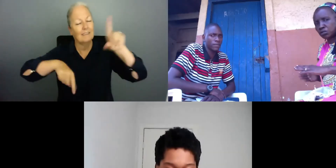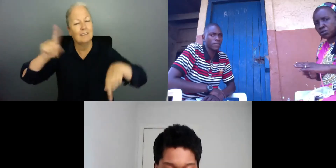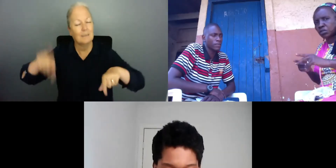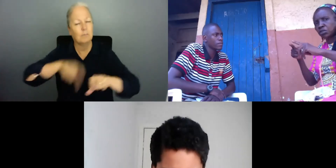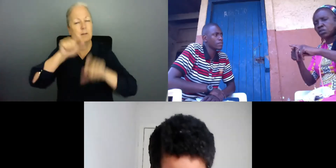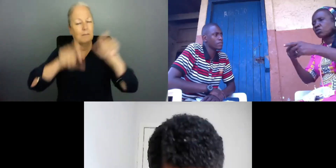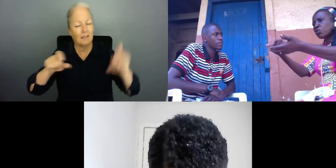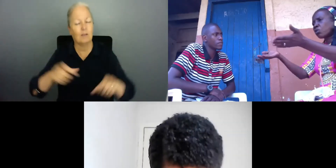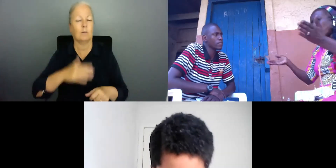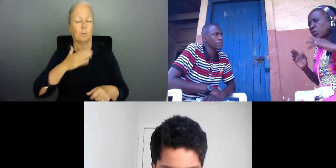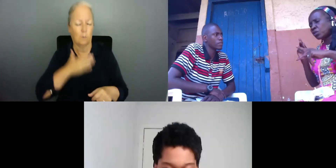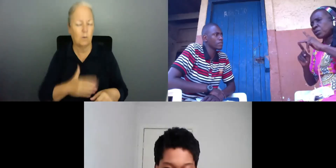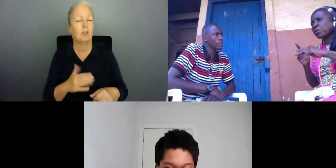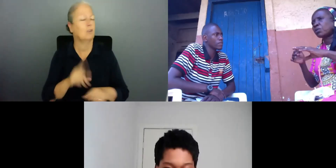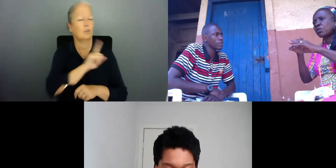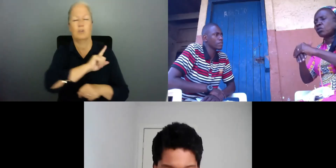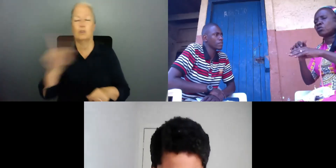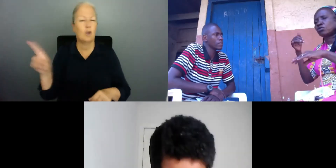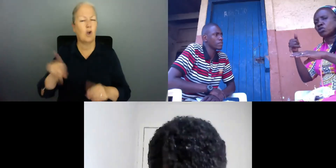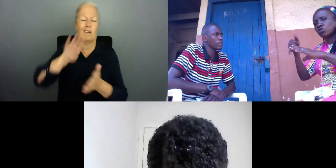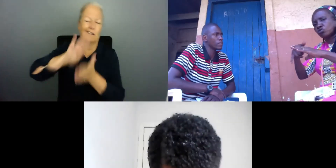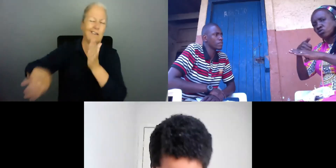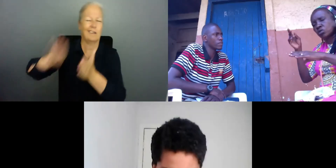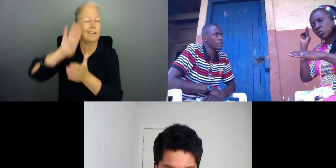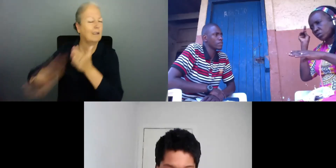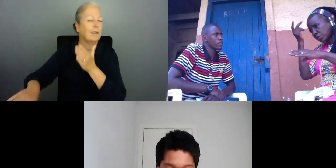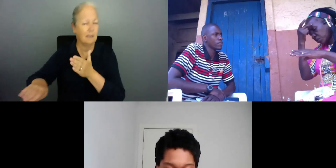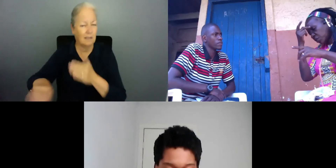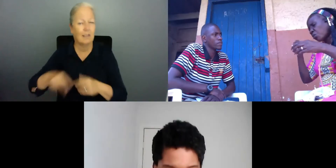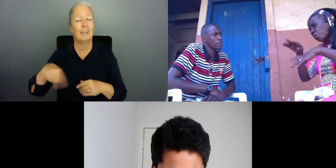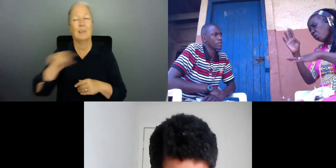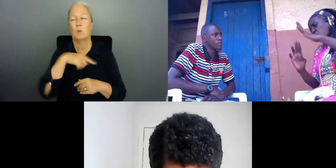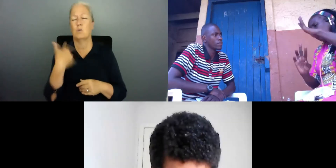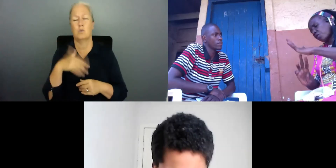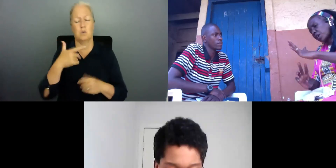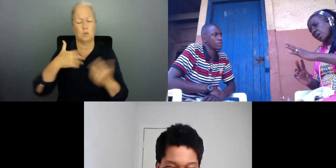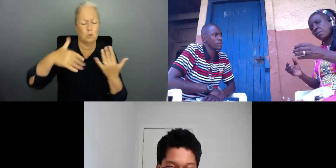exclusionary policies against socially vulnerable groups we need to create an intervention